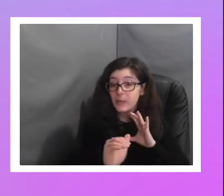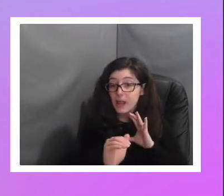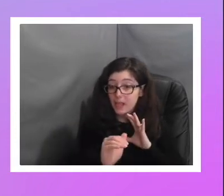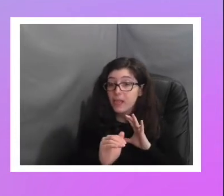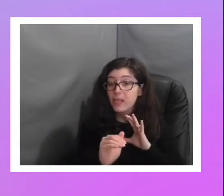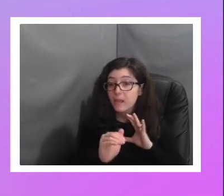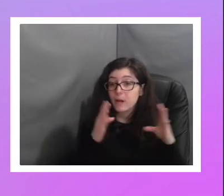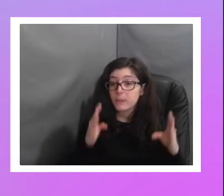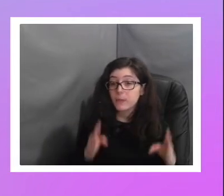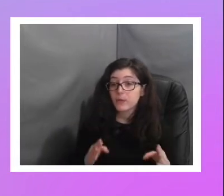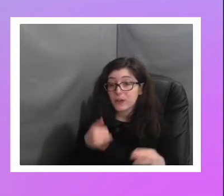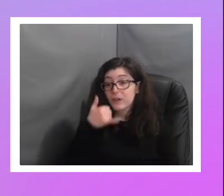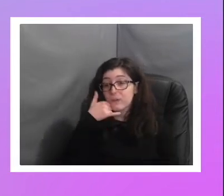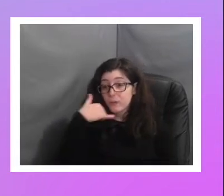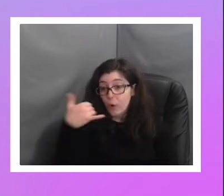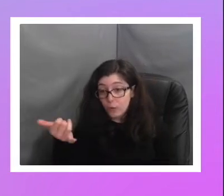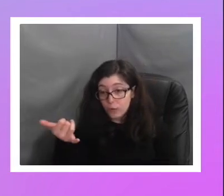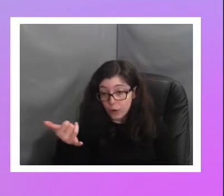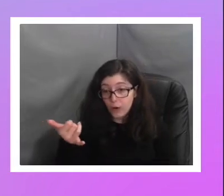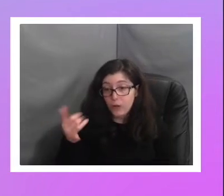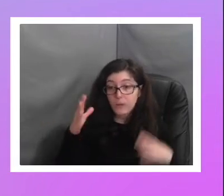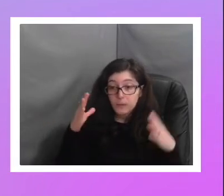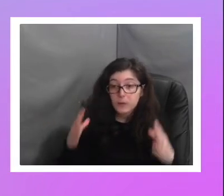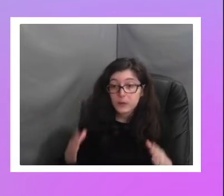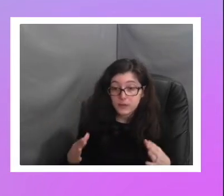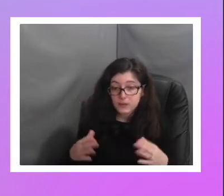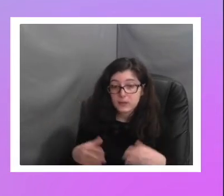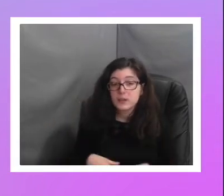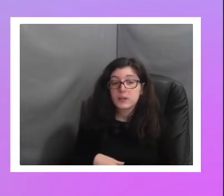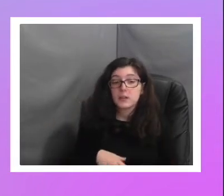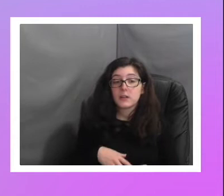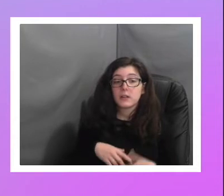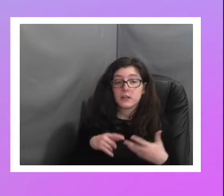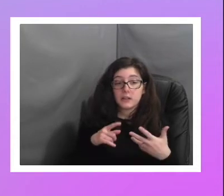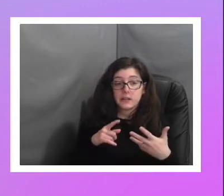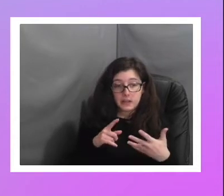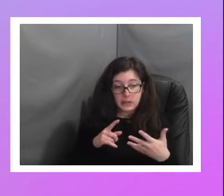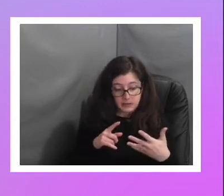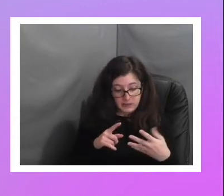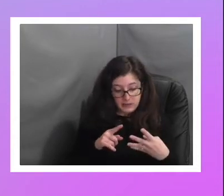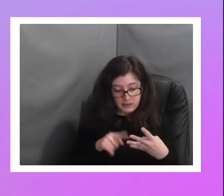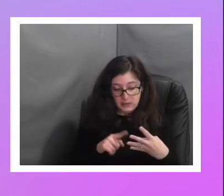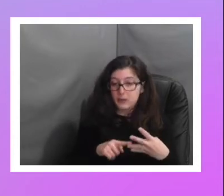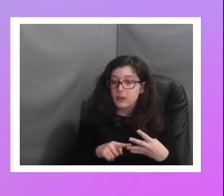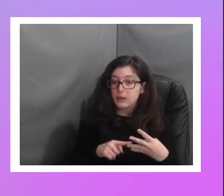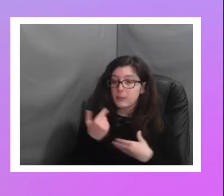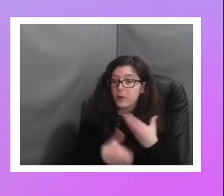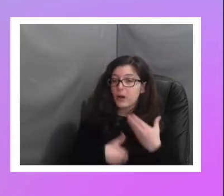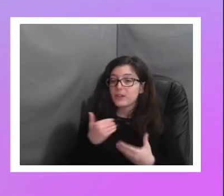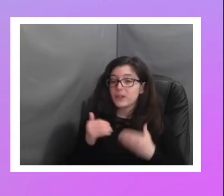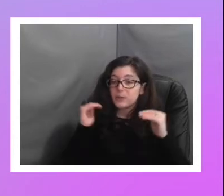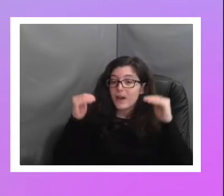a phone call that goes to a person, and a mechanism for escalating accessibility requests and complaints.